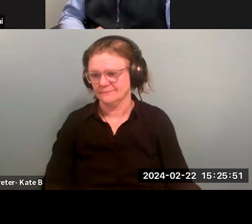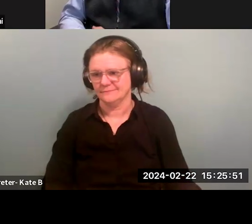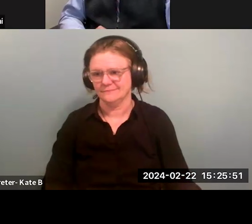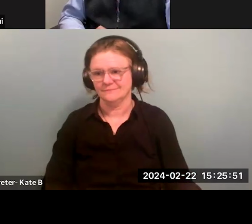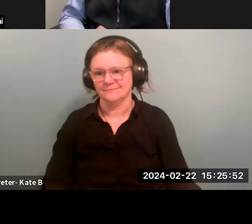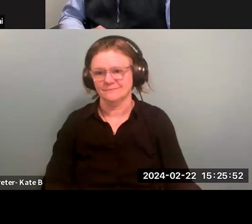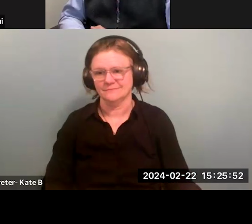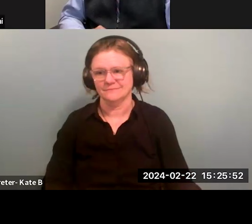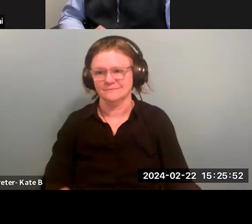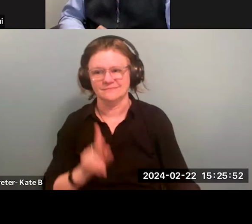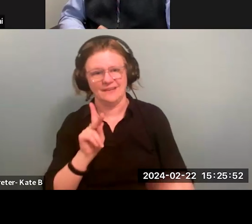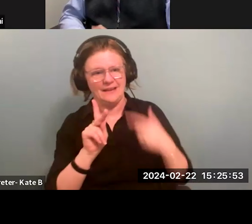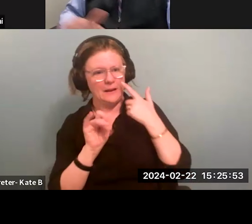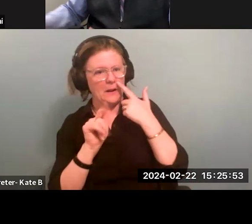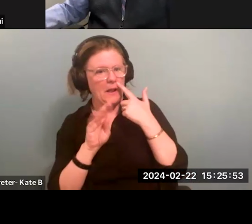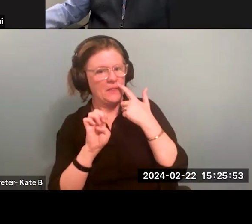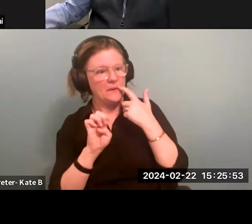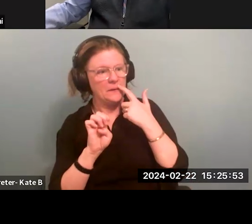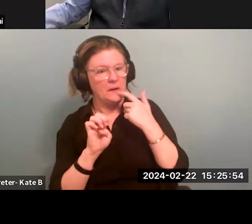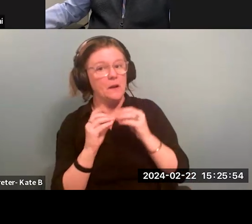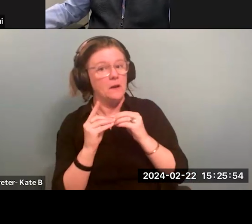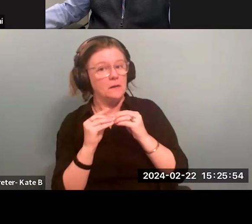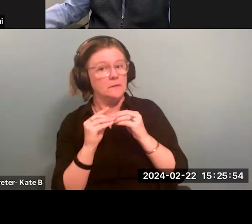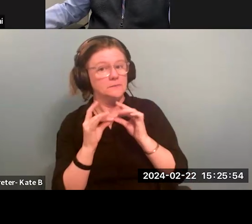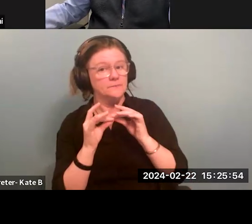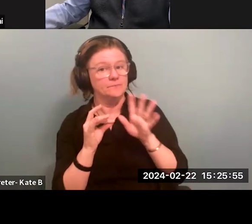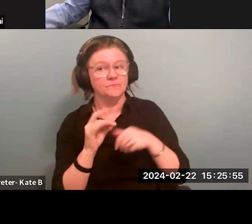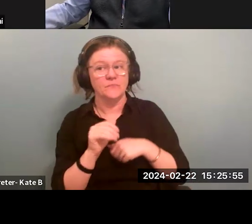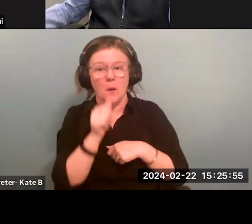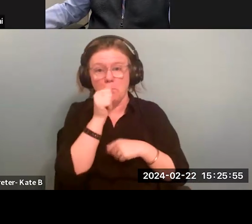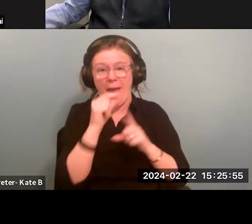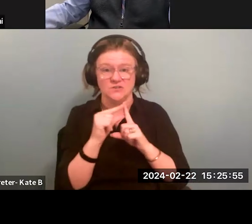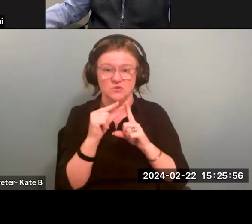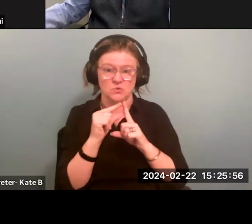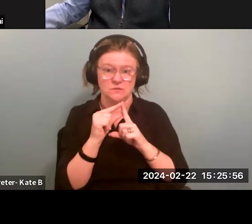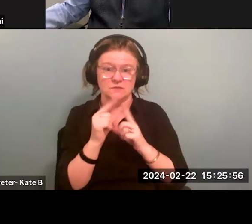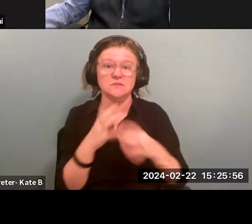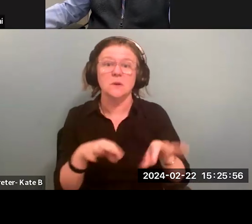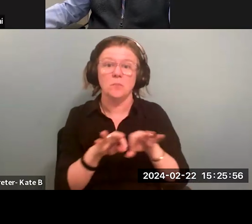And one thing we didn't talk too much about are passwords and the importance of keeping your passwords